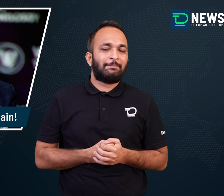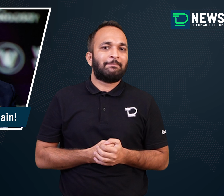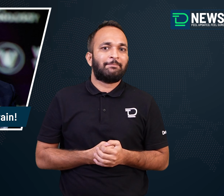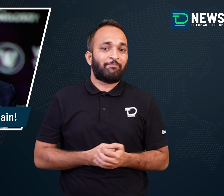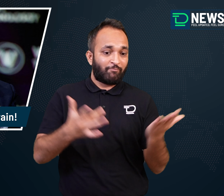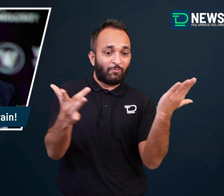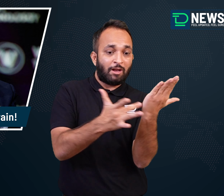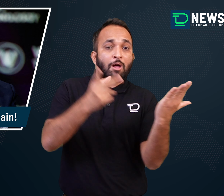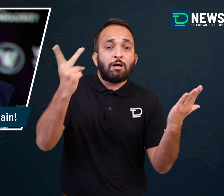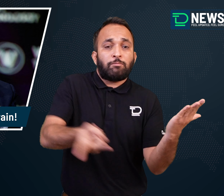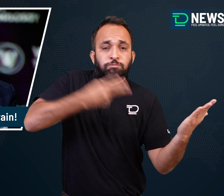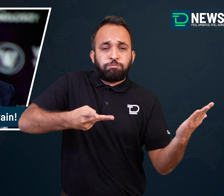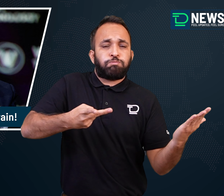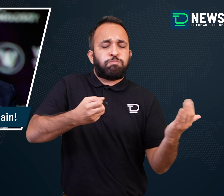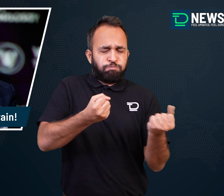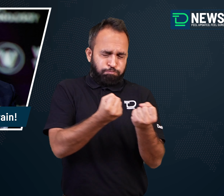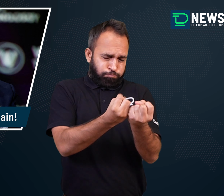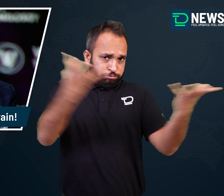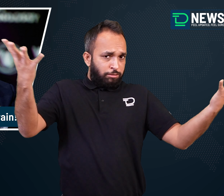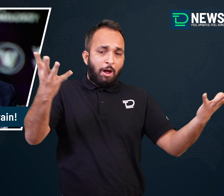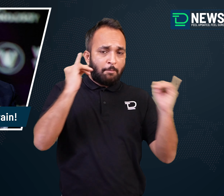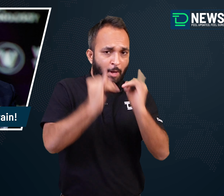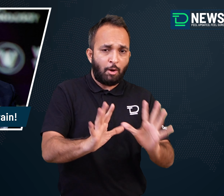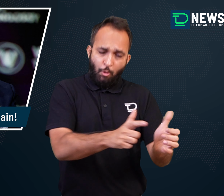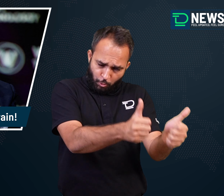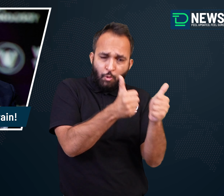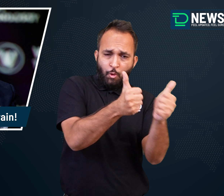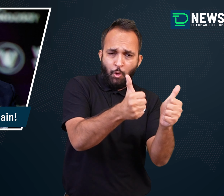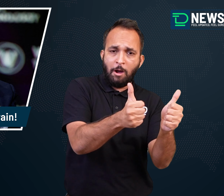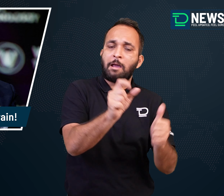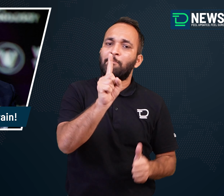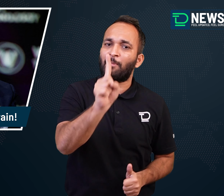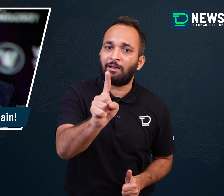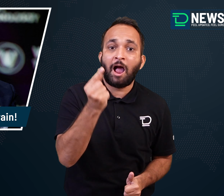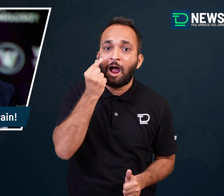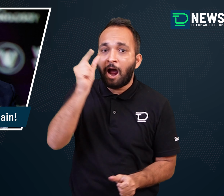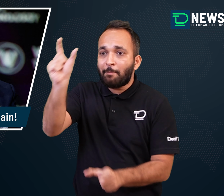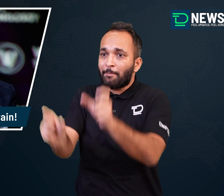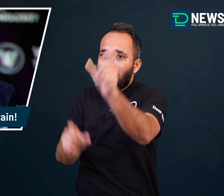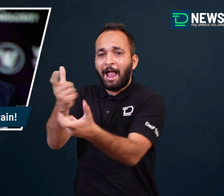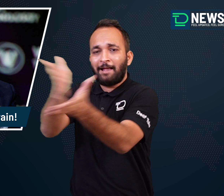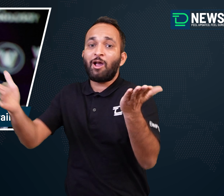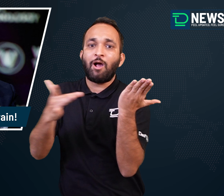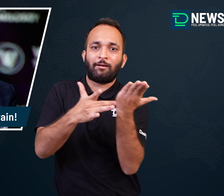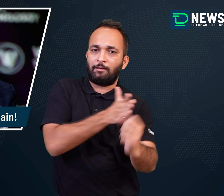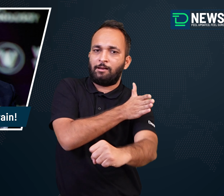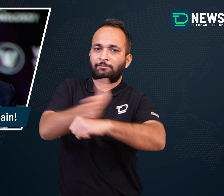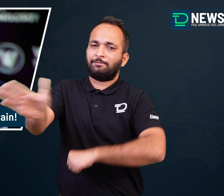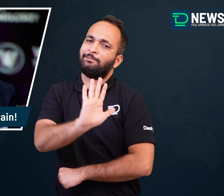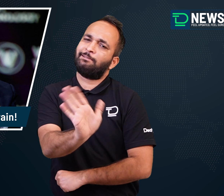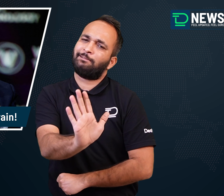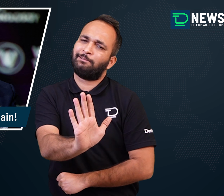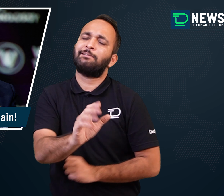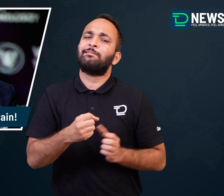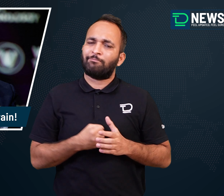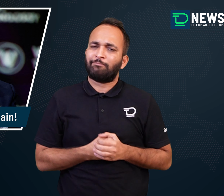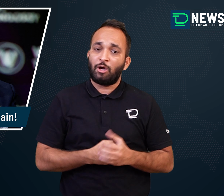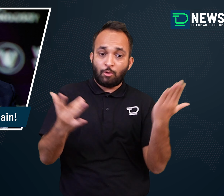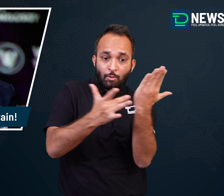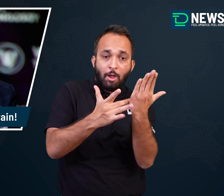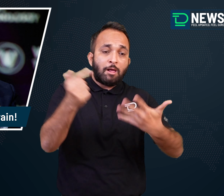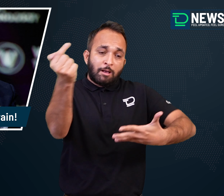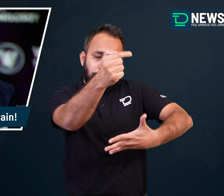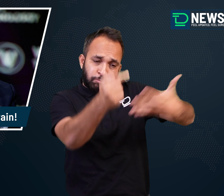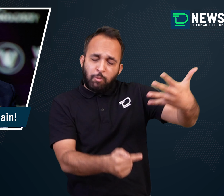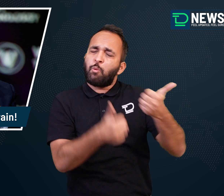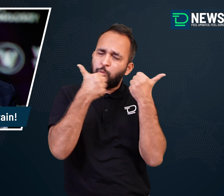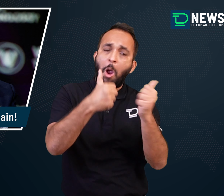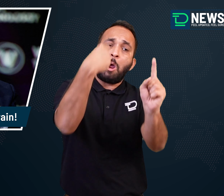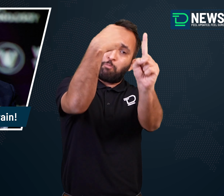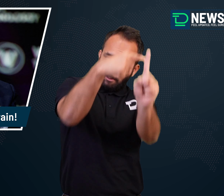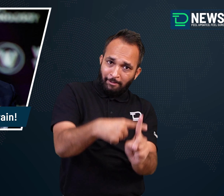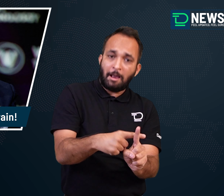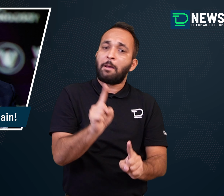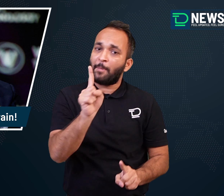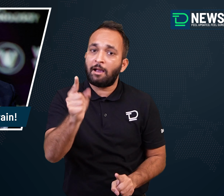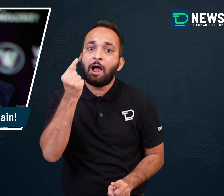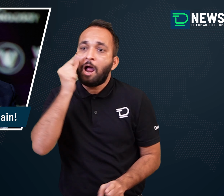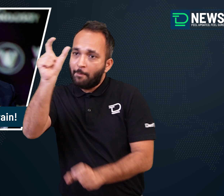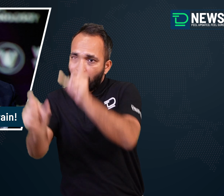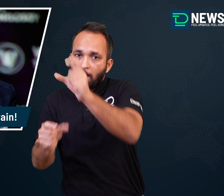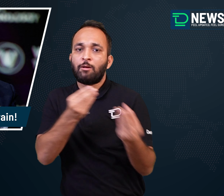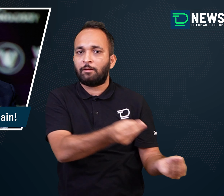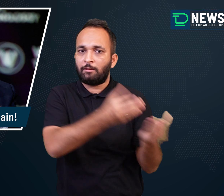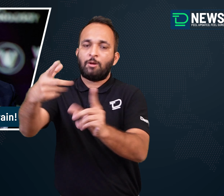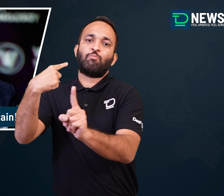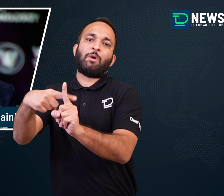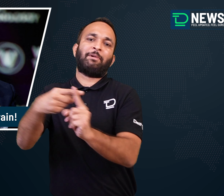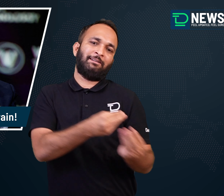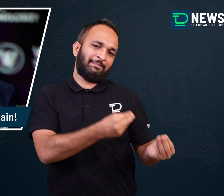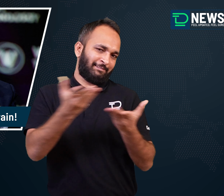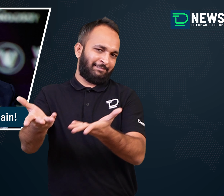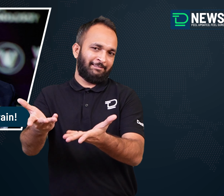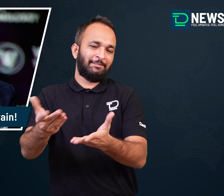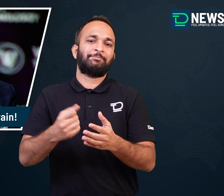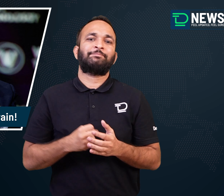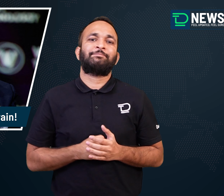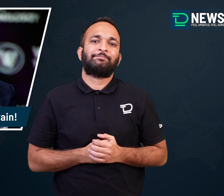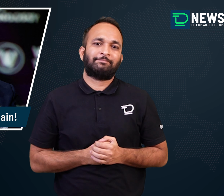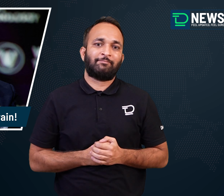Many technologies are increasing, but they should be good for humankind.